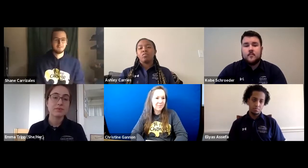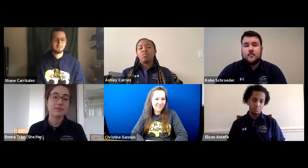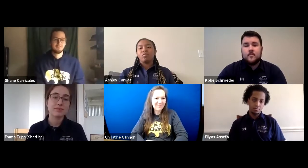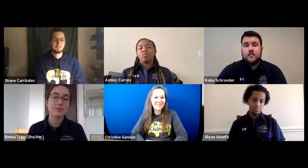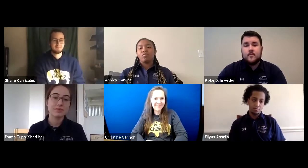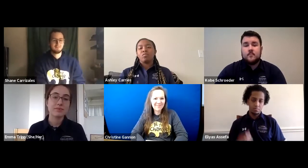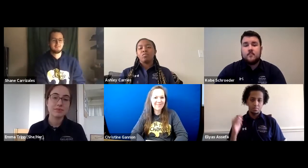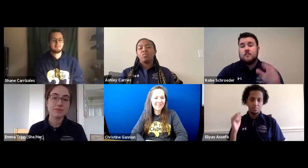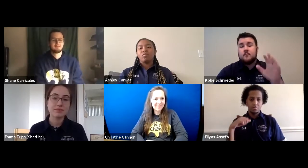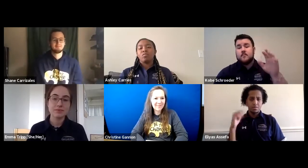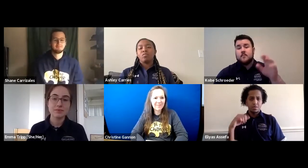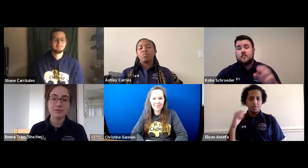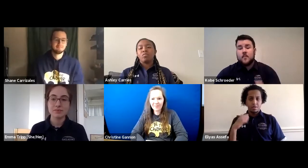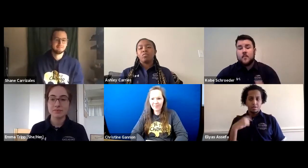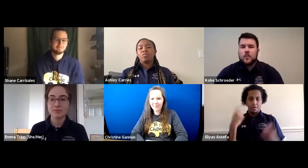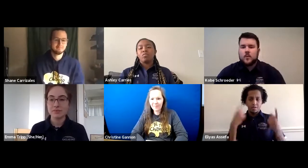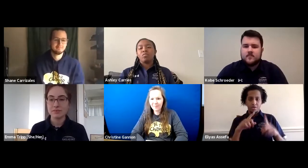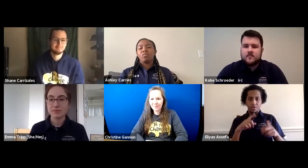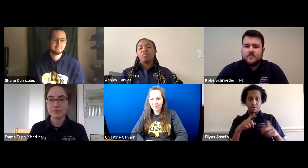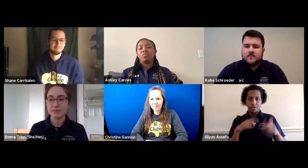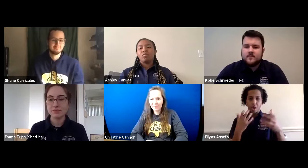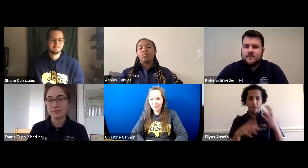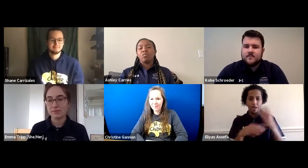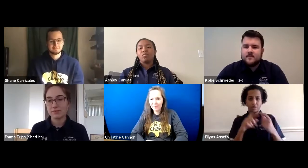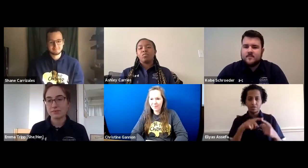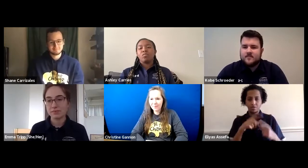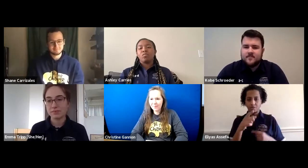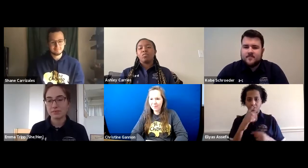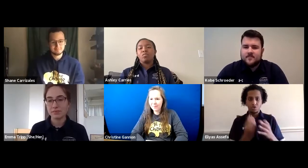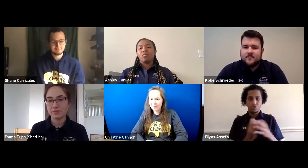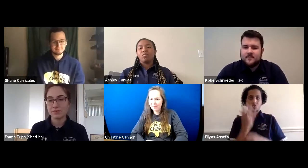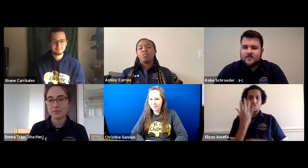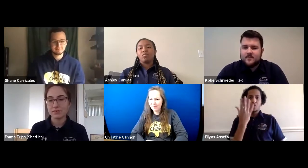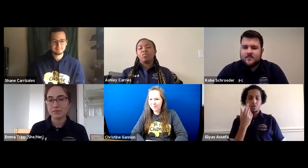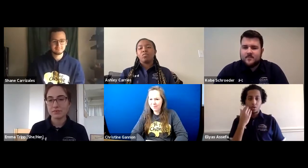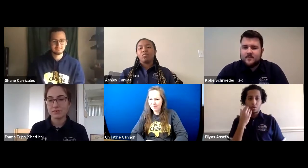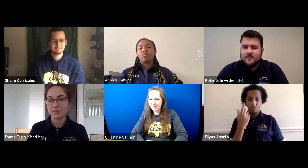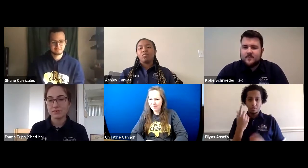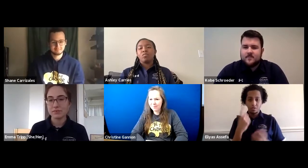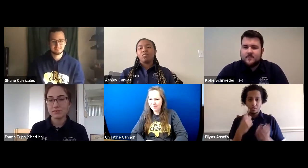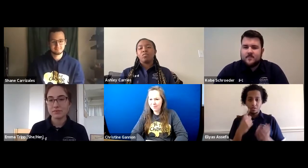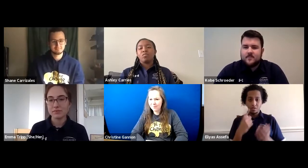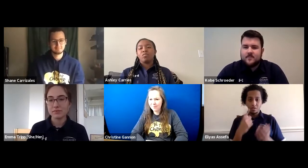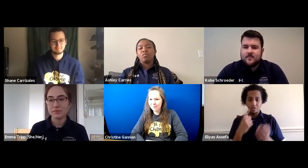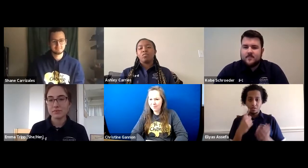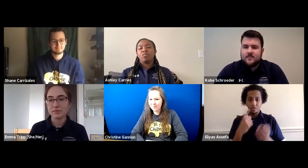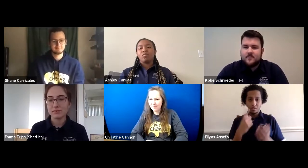>Yeah, I agree. I think, about growth, the way to grow in a relationship is to learn from your mistakes